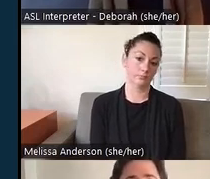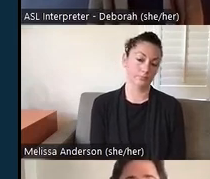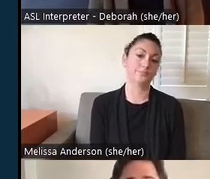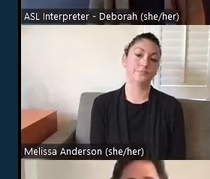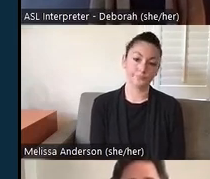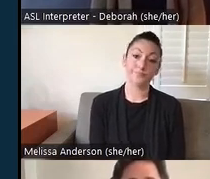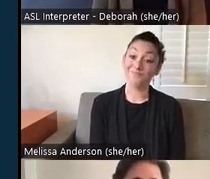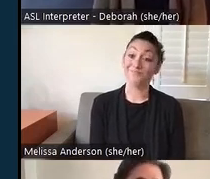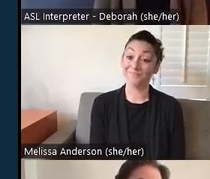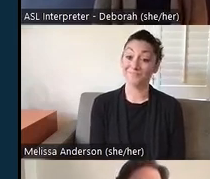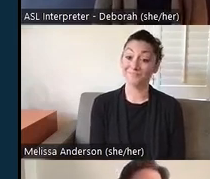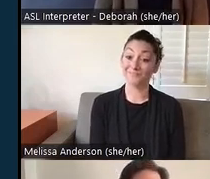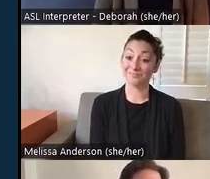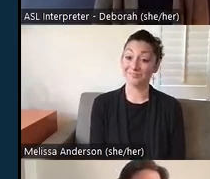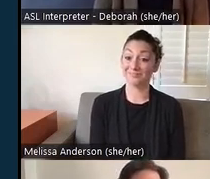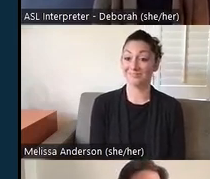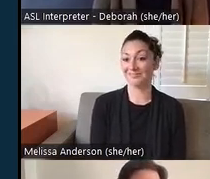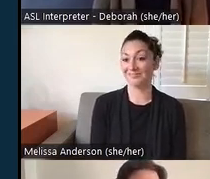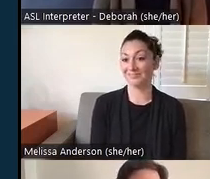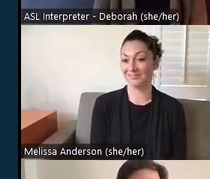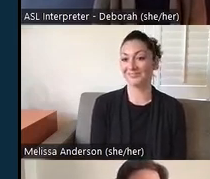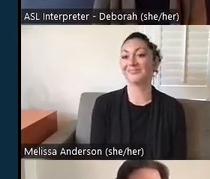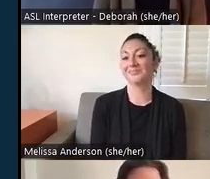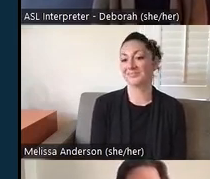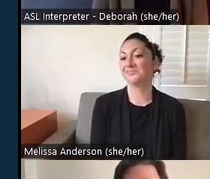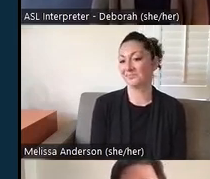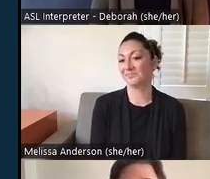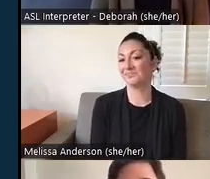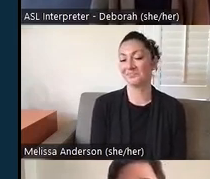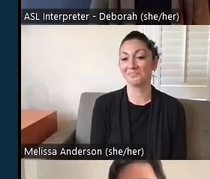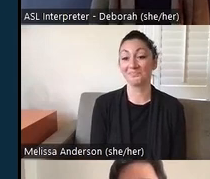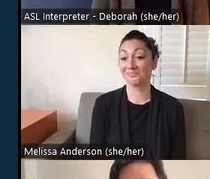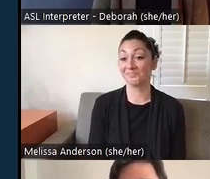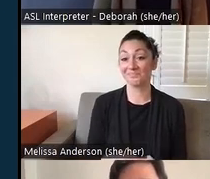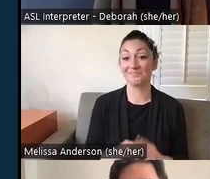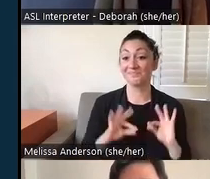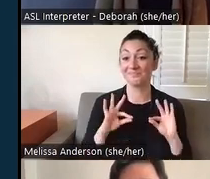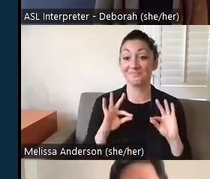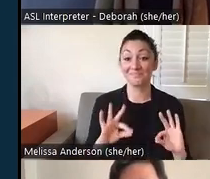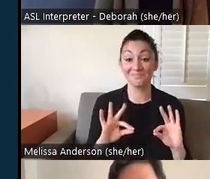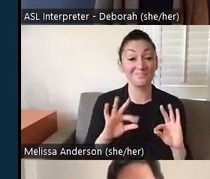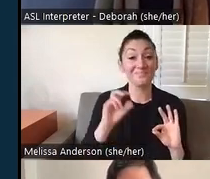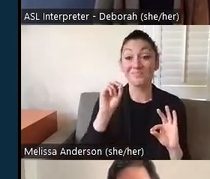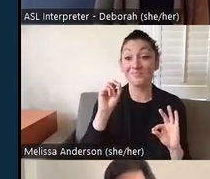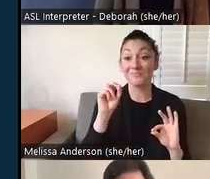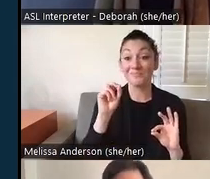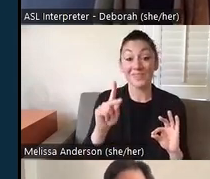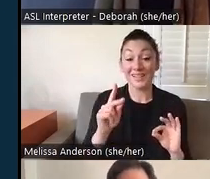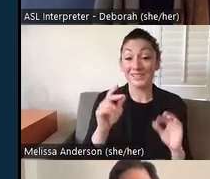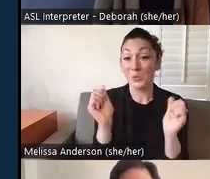extensive outreach into the community, so you can contact us through that website as well.